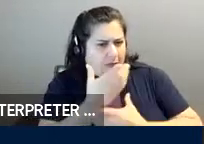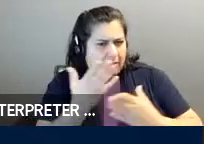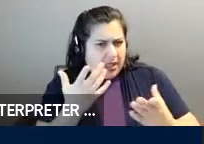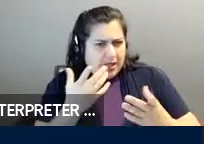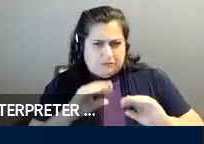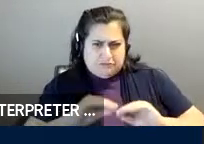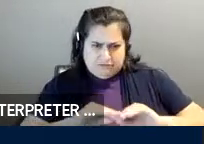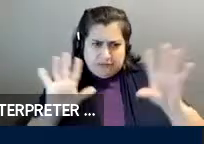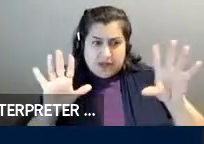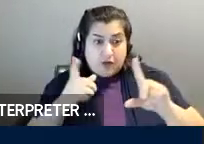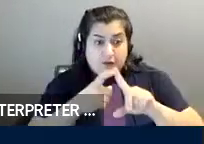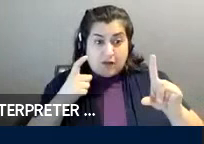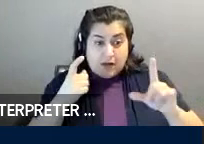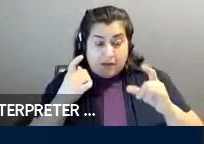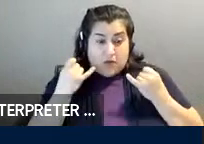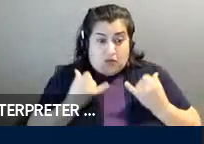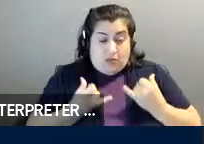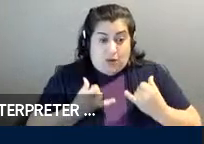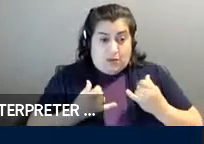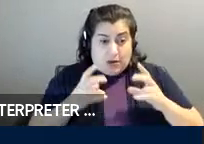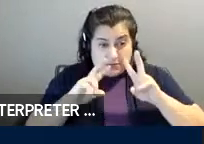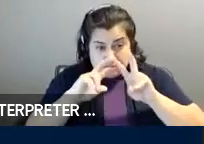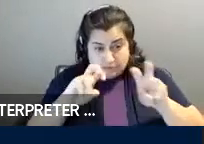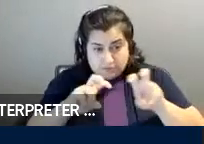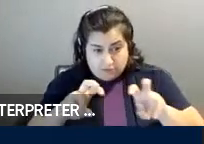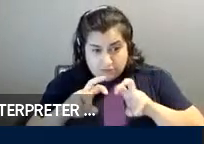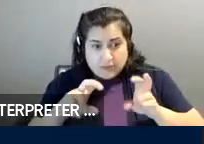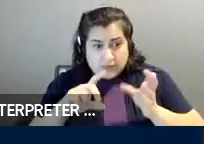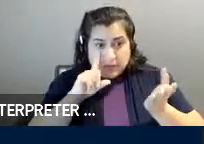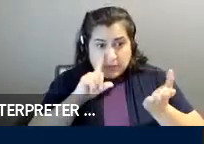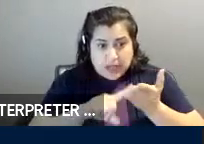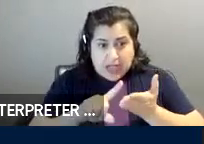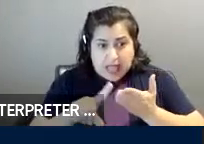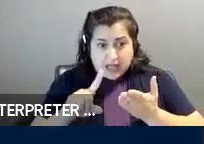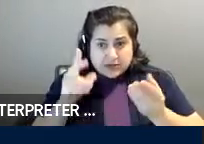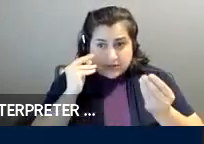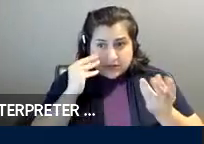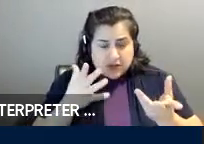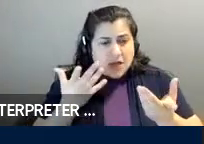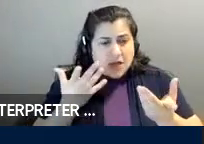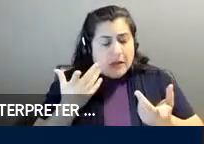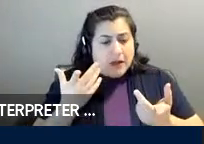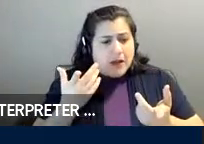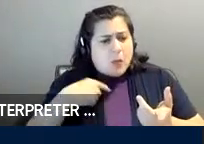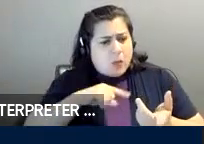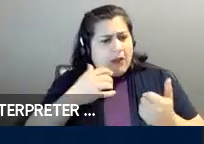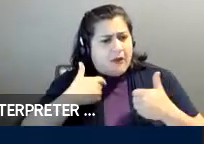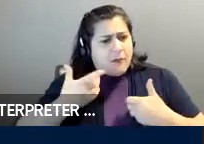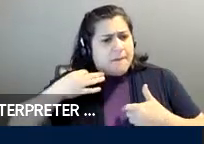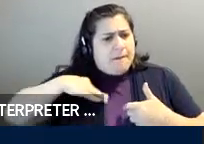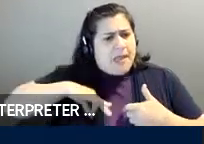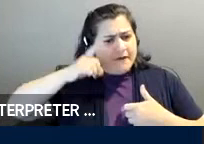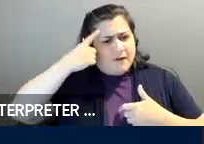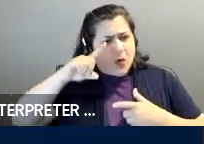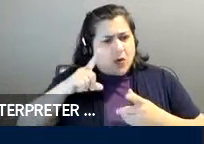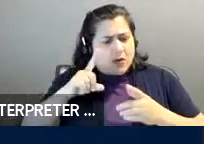analysis, that you know, there's benefit in going lower, right, so that you would at least